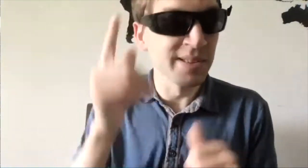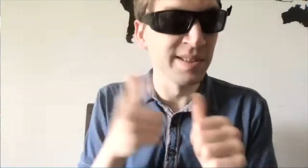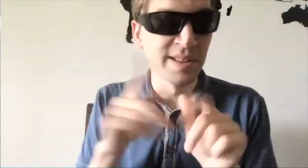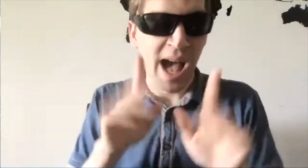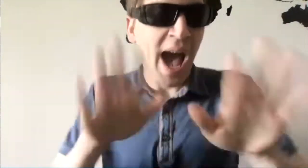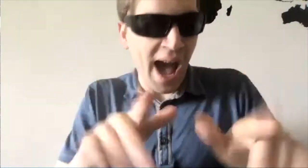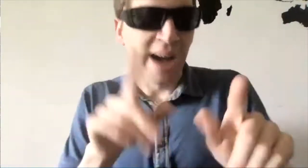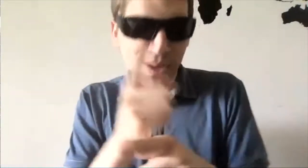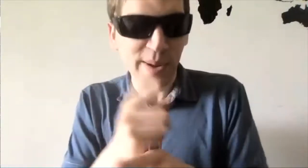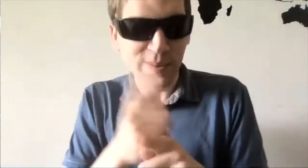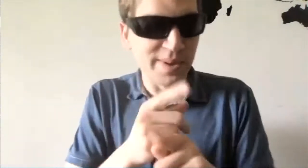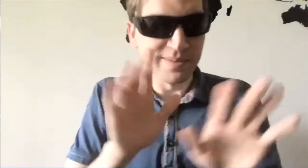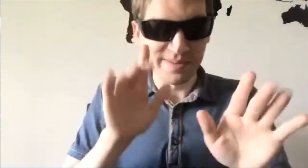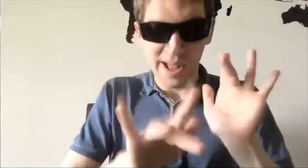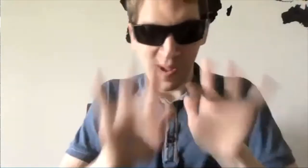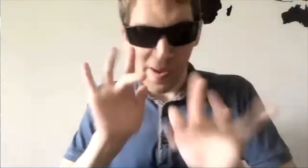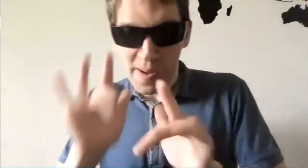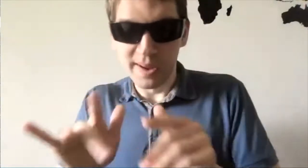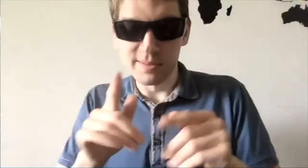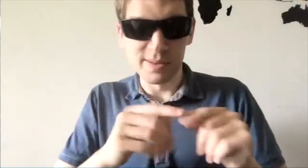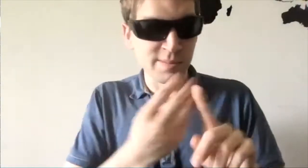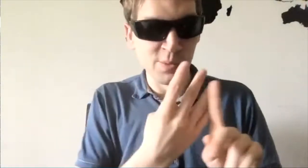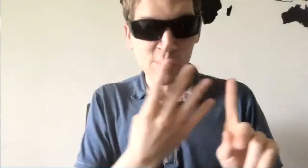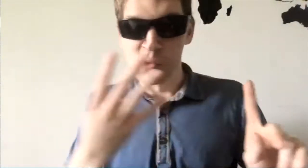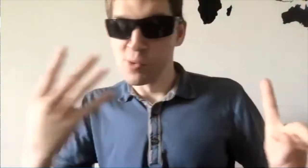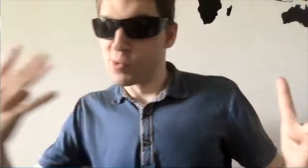was showing the Deafblind person in a negative way and I was so